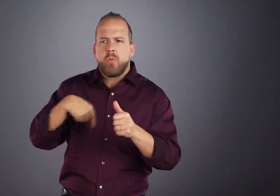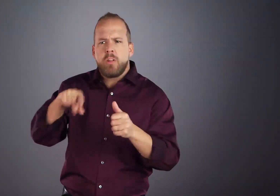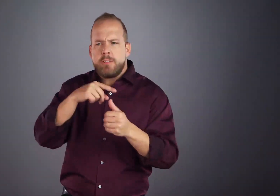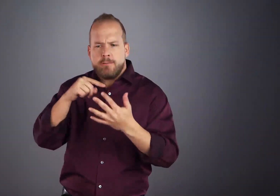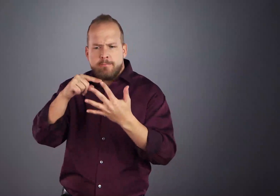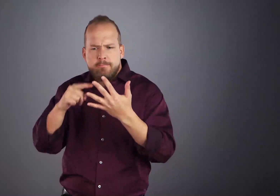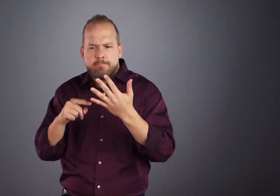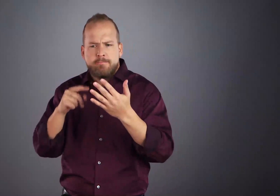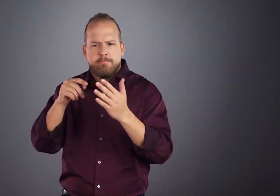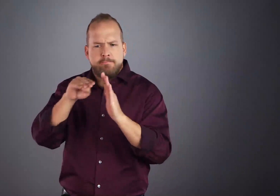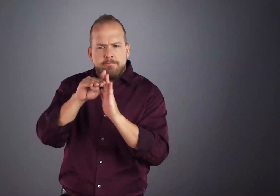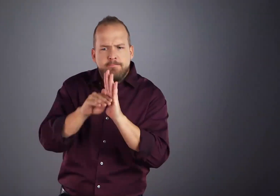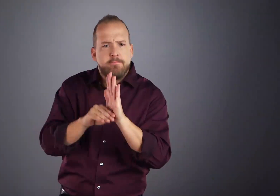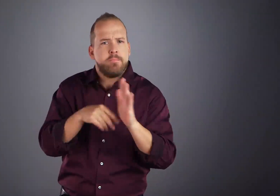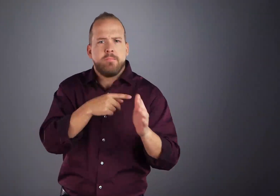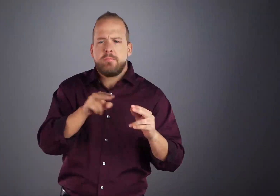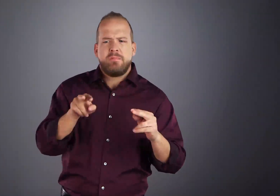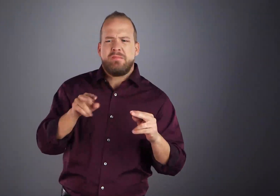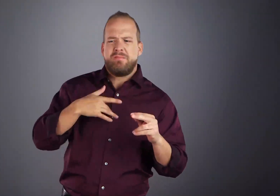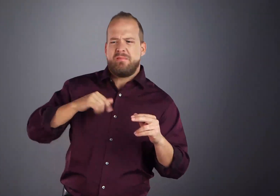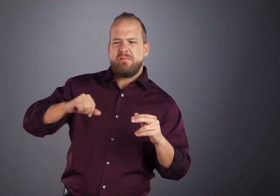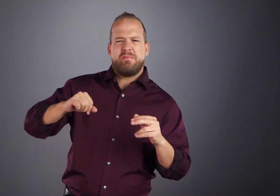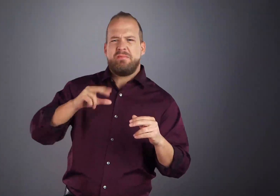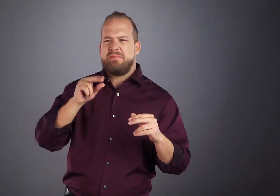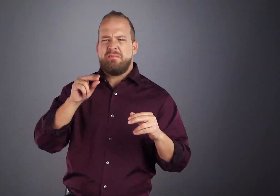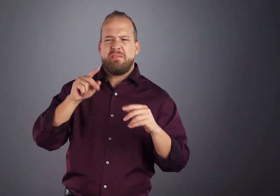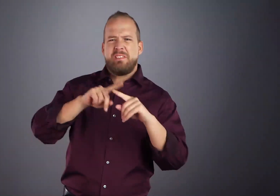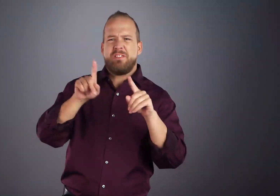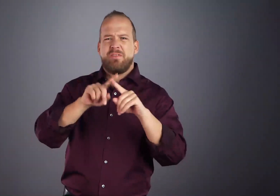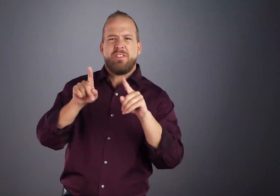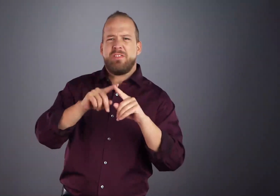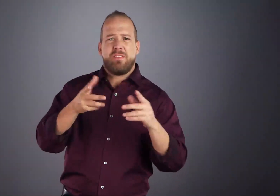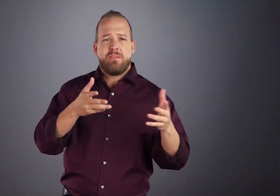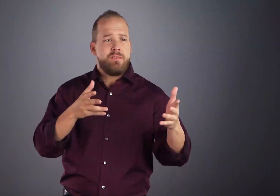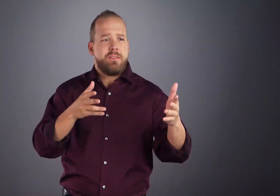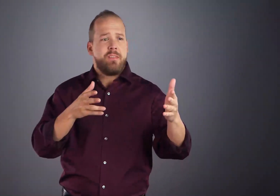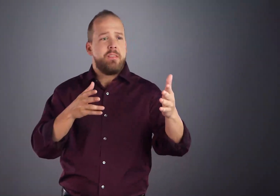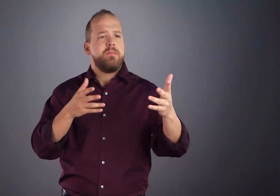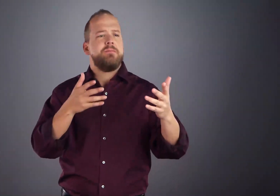He could not, or would not, see our way of life.